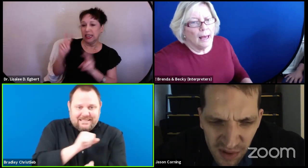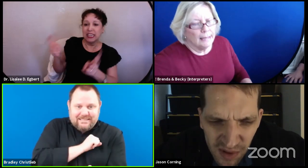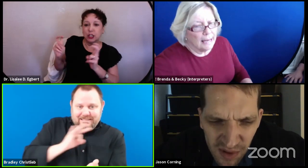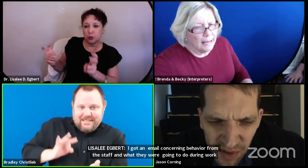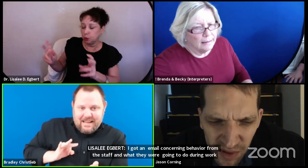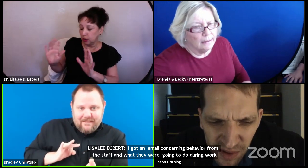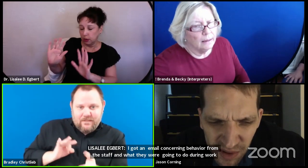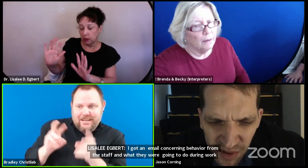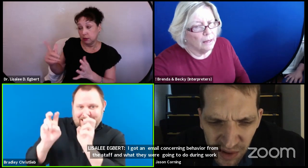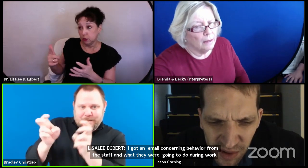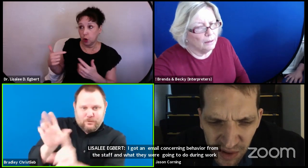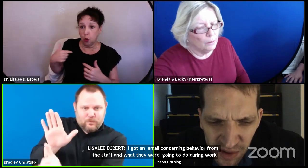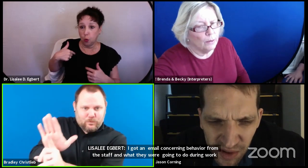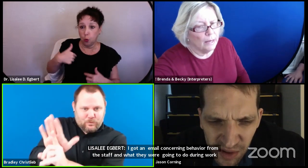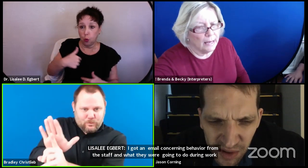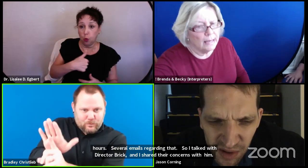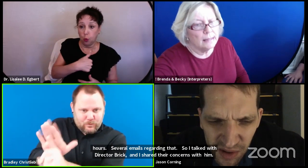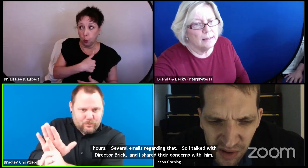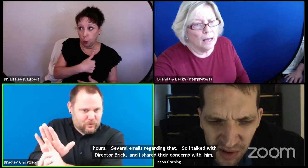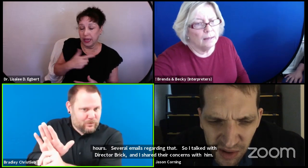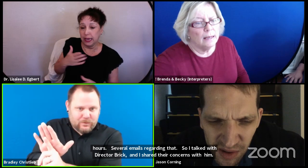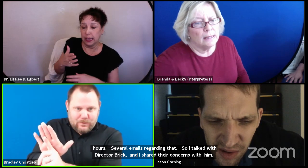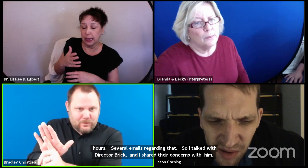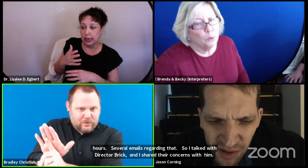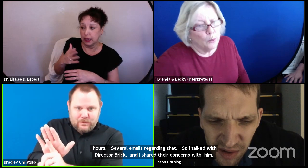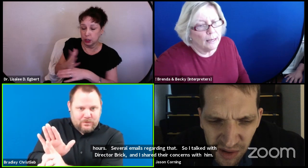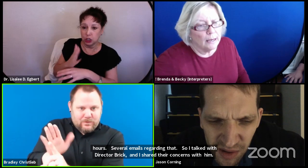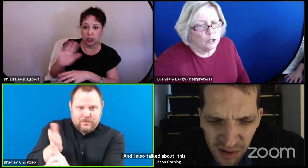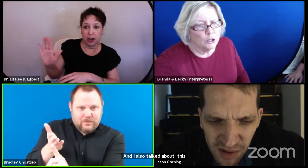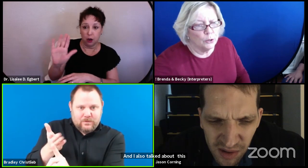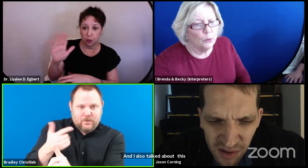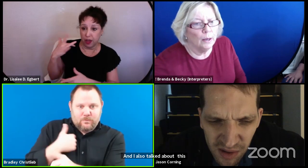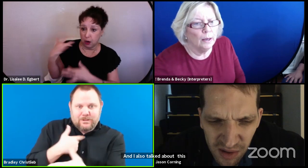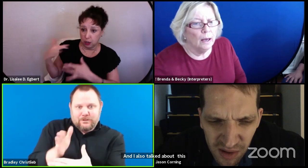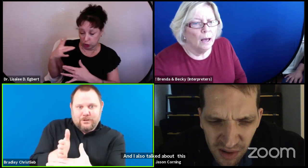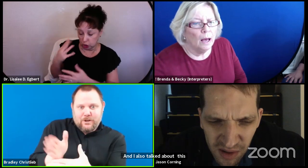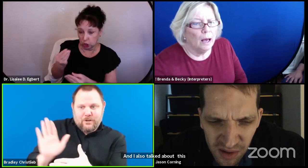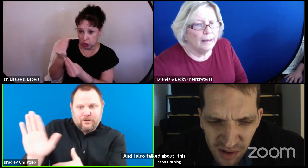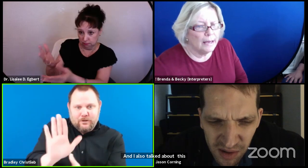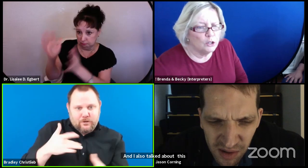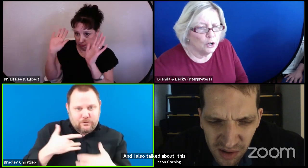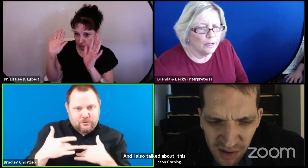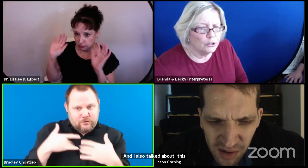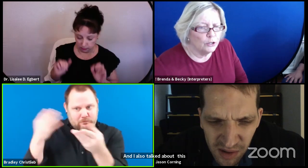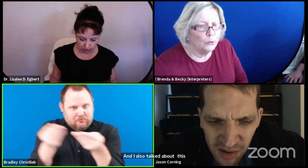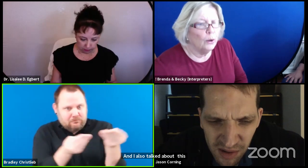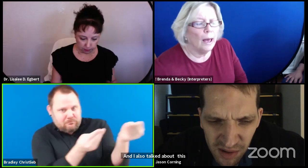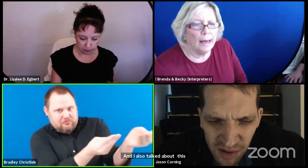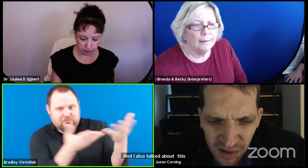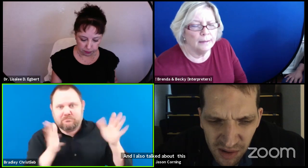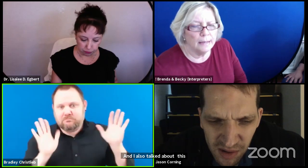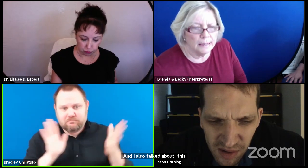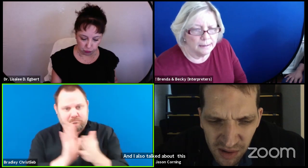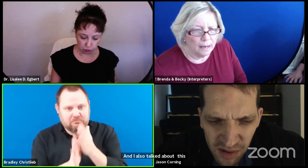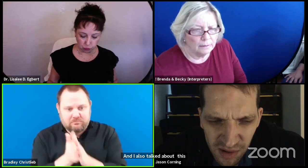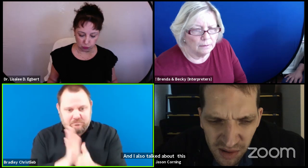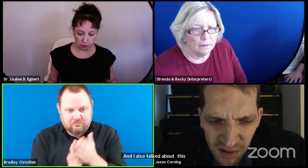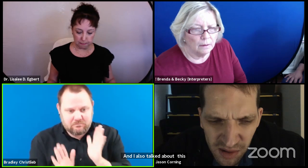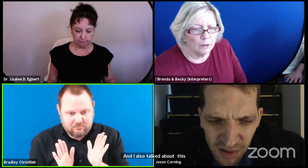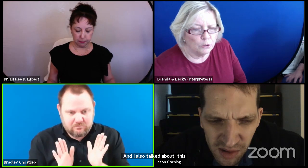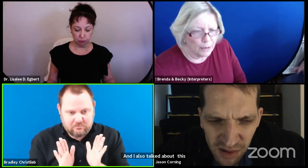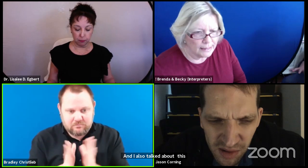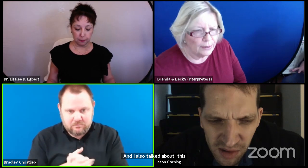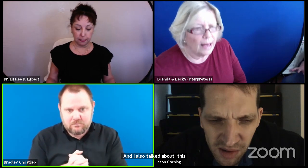And again, it's an employee issue, an HR issue, and he is not addressing that.